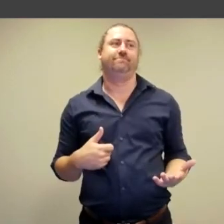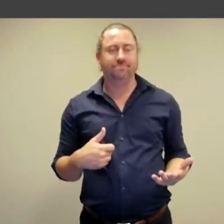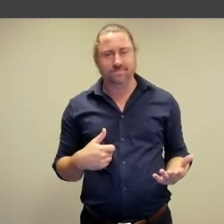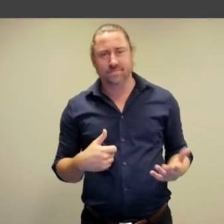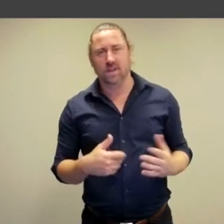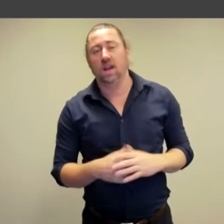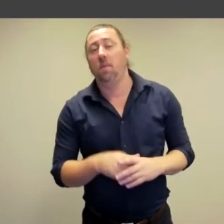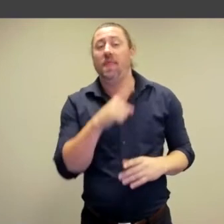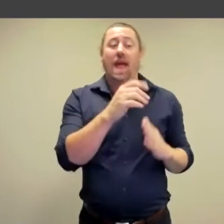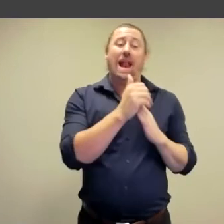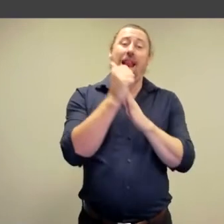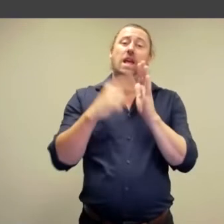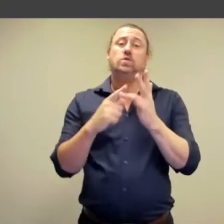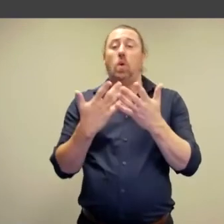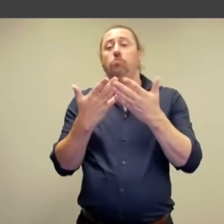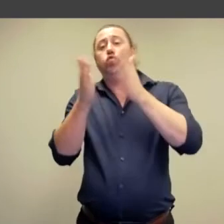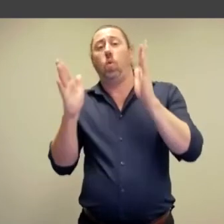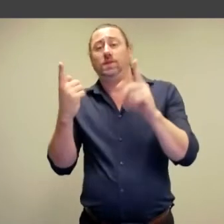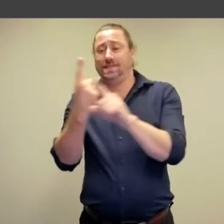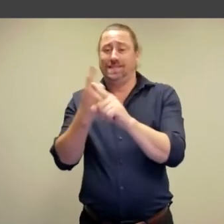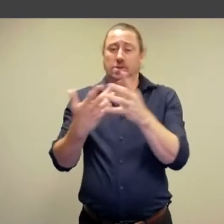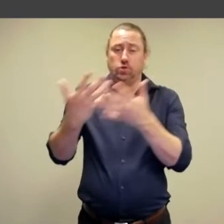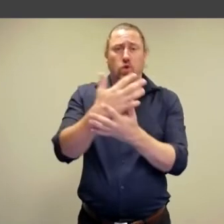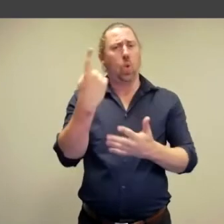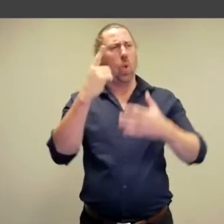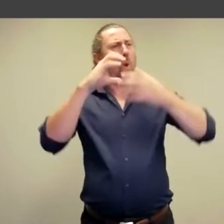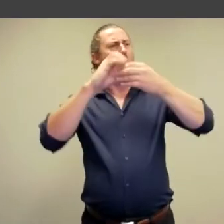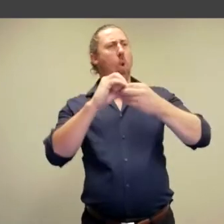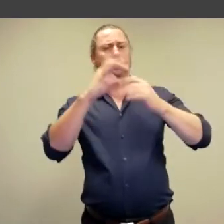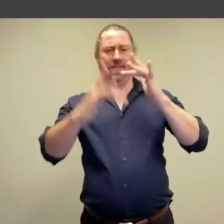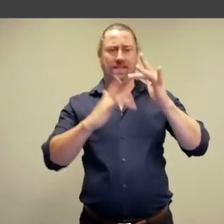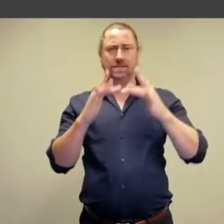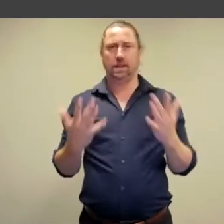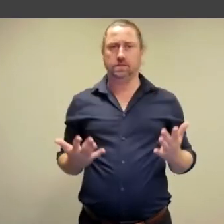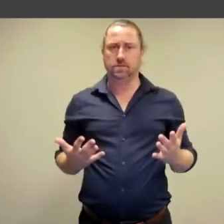discussions about who owns the internet? Who has colonized